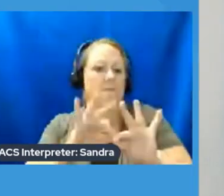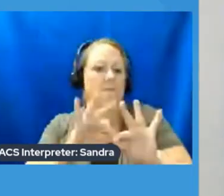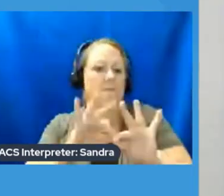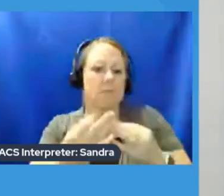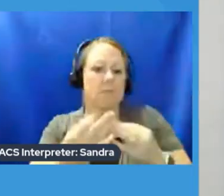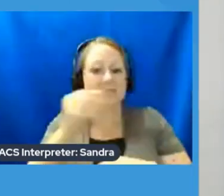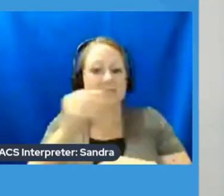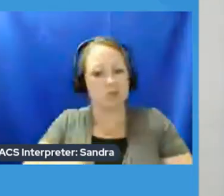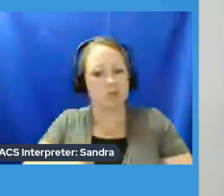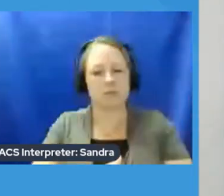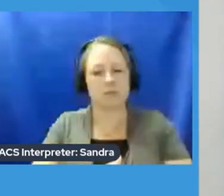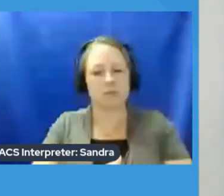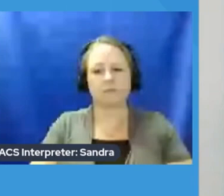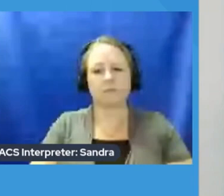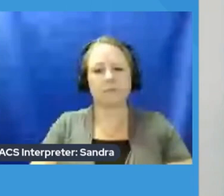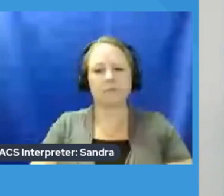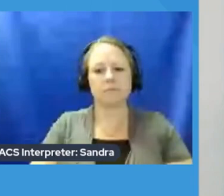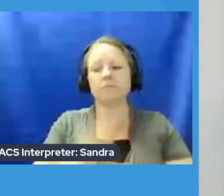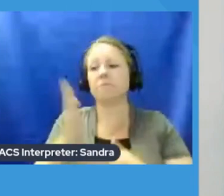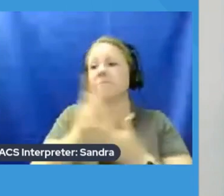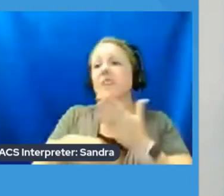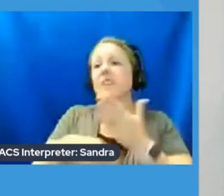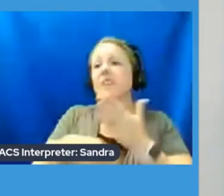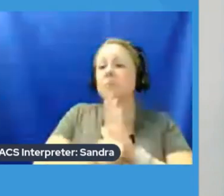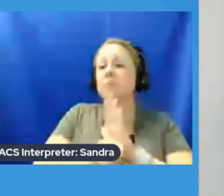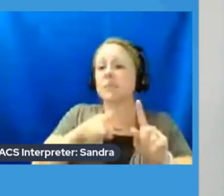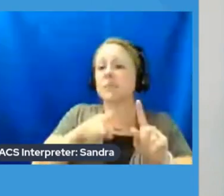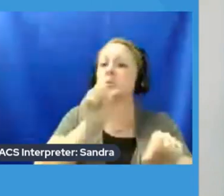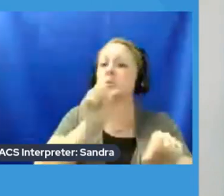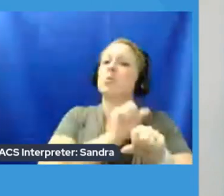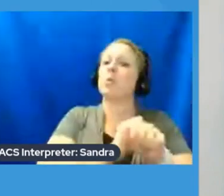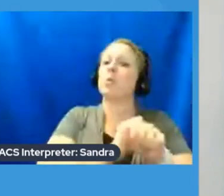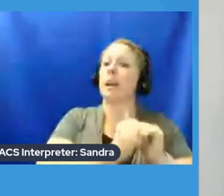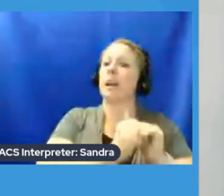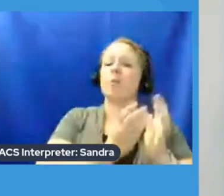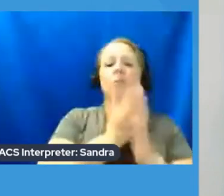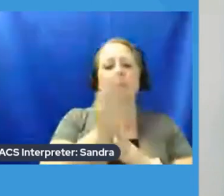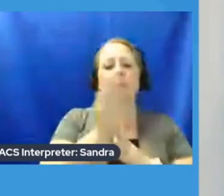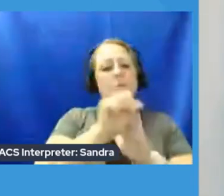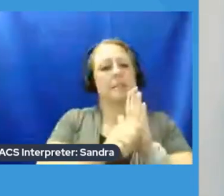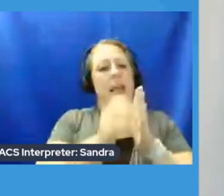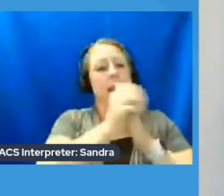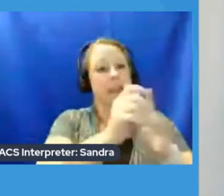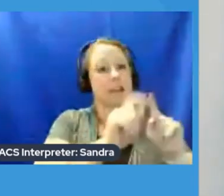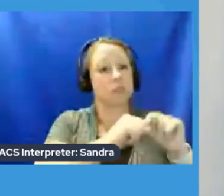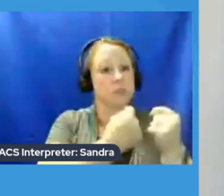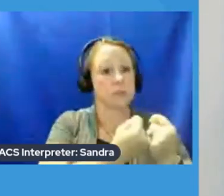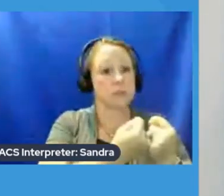Some states are working on this with state leadership teams and others are taking a more grassroots approach